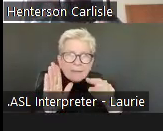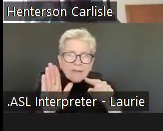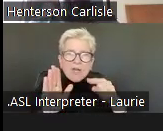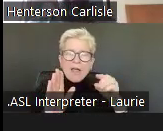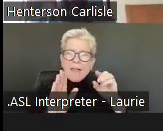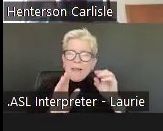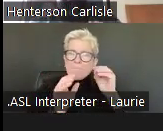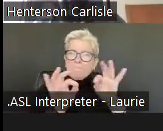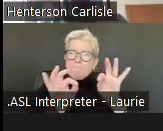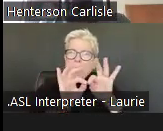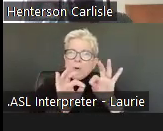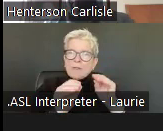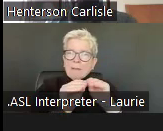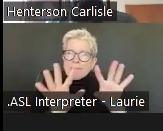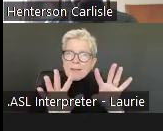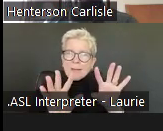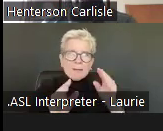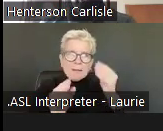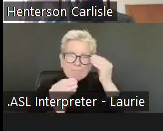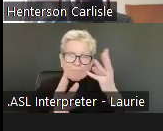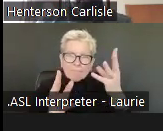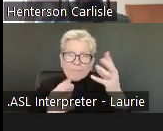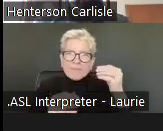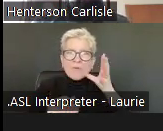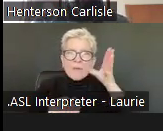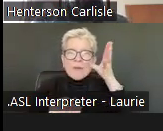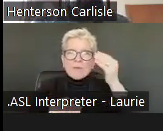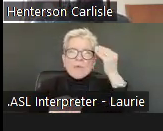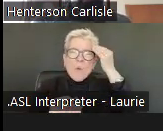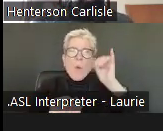can see that this is something that is crucial for their student and for them